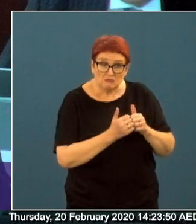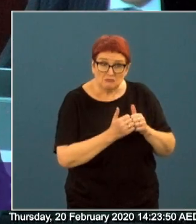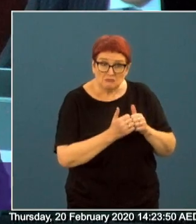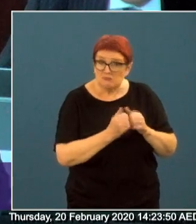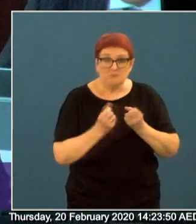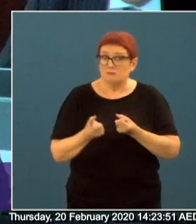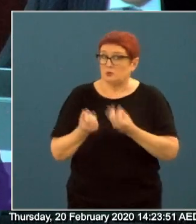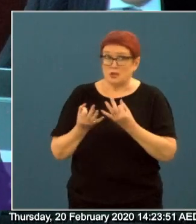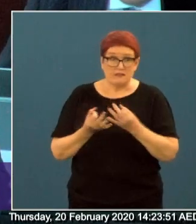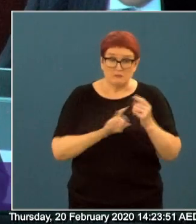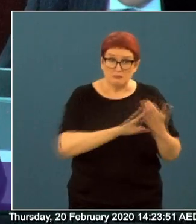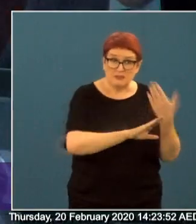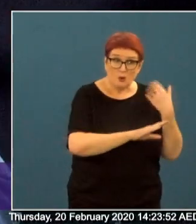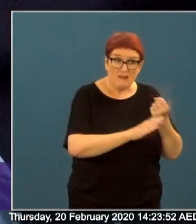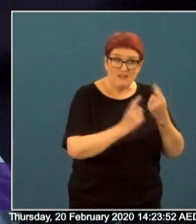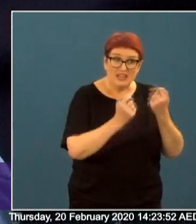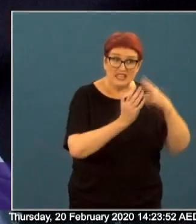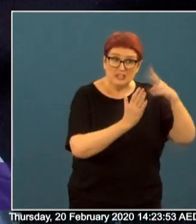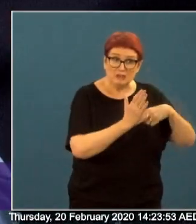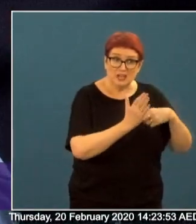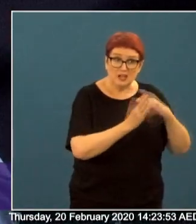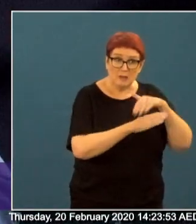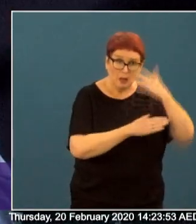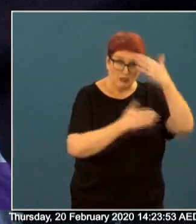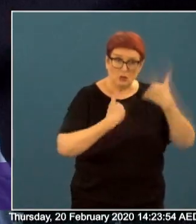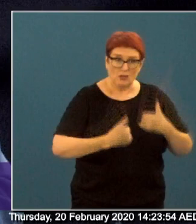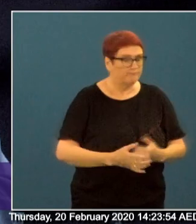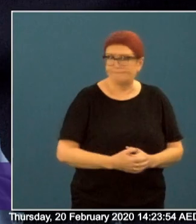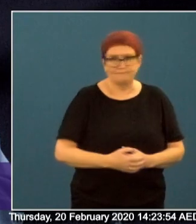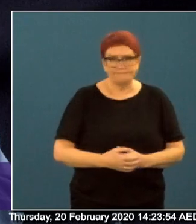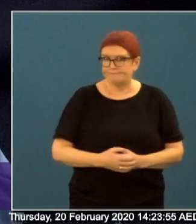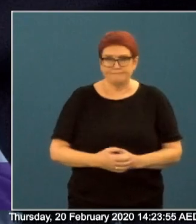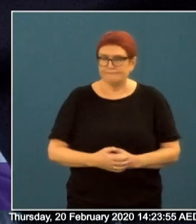for mental health before your work? No, there hasn't, including, you know, the basics